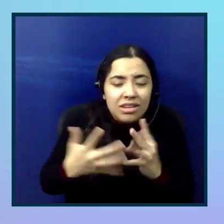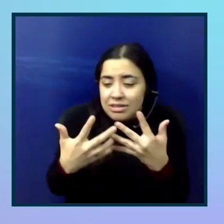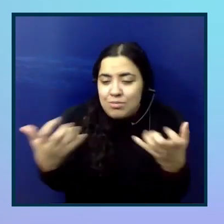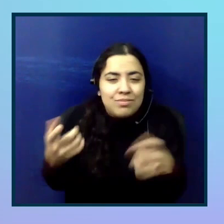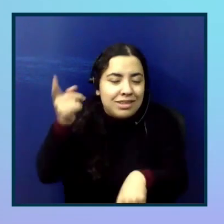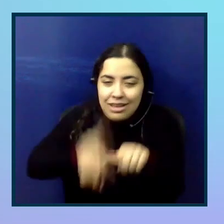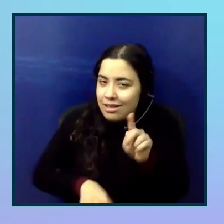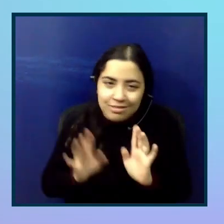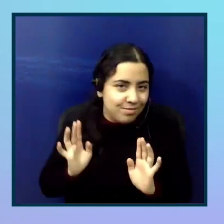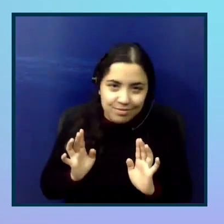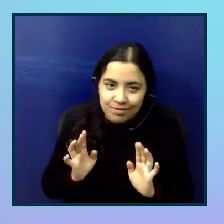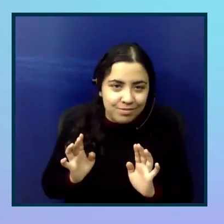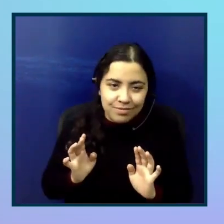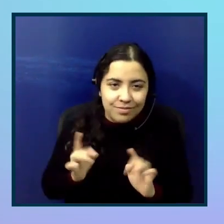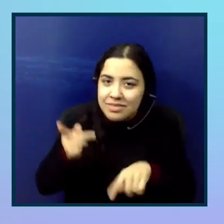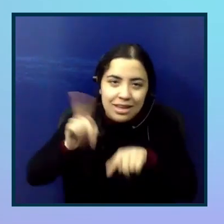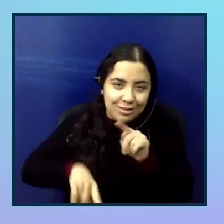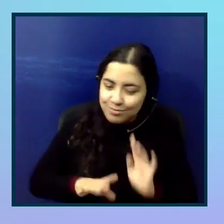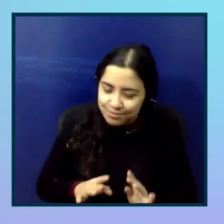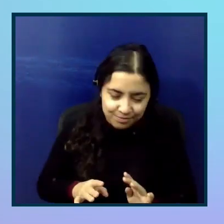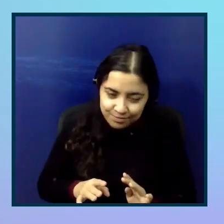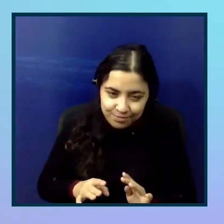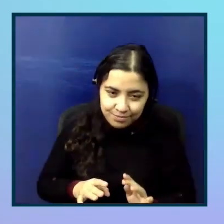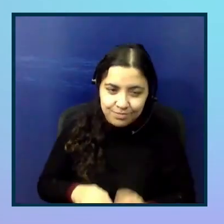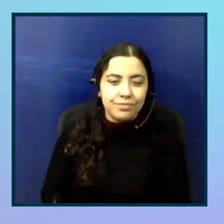Thank you. All right, I think we can probably squeeze one last question.